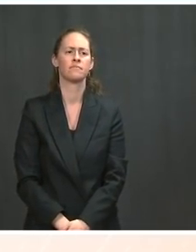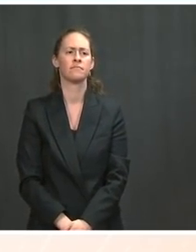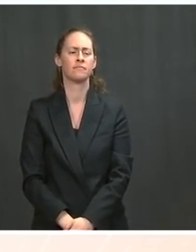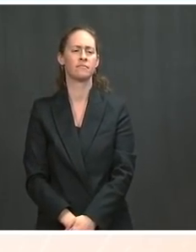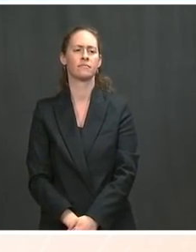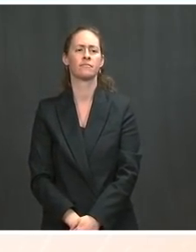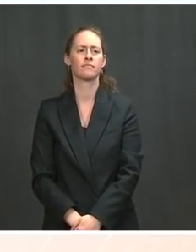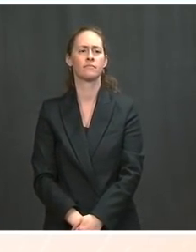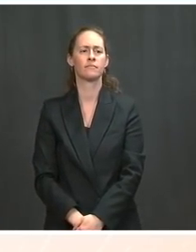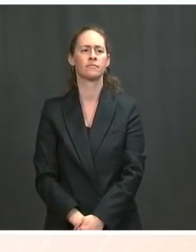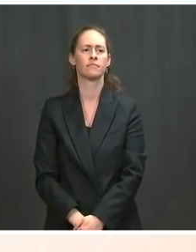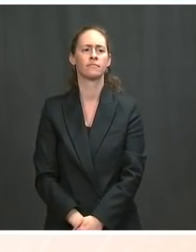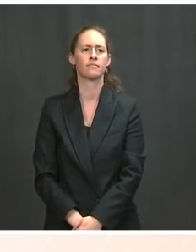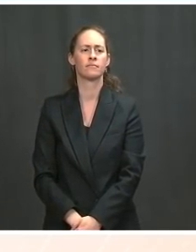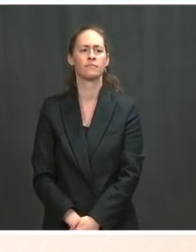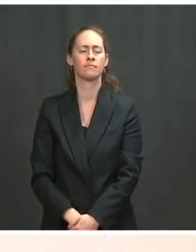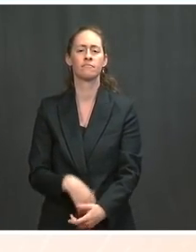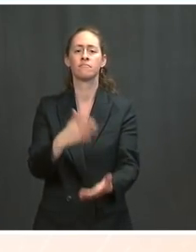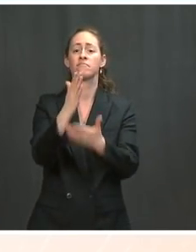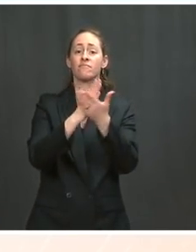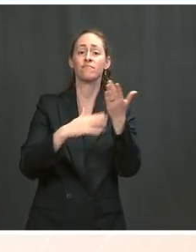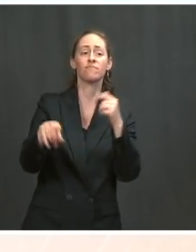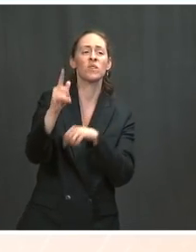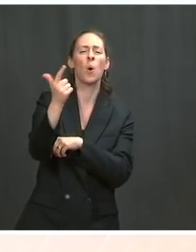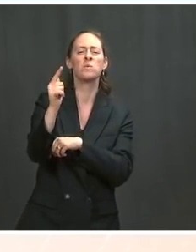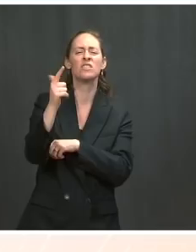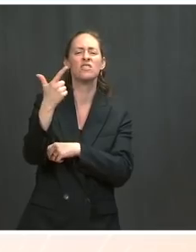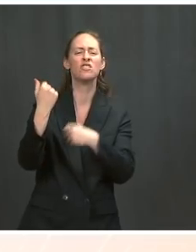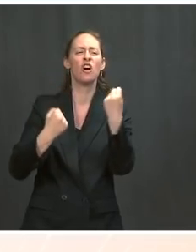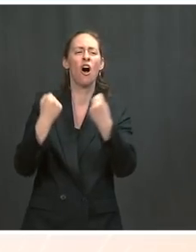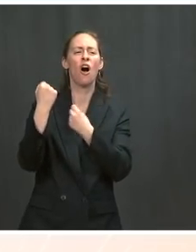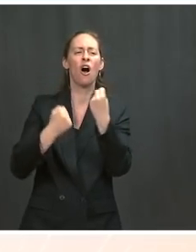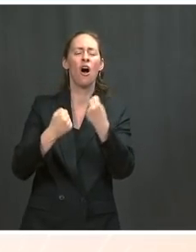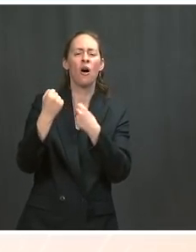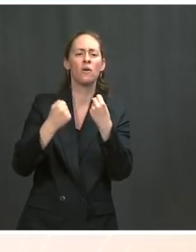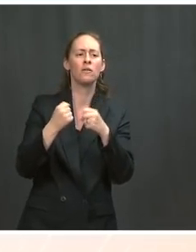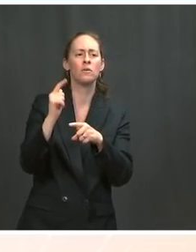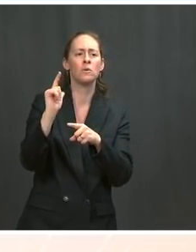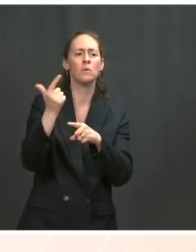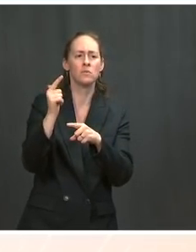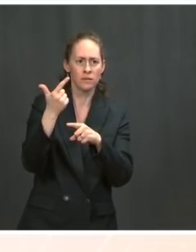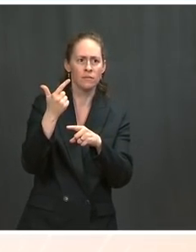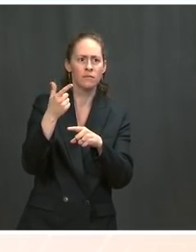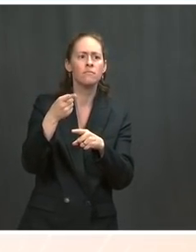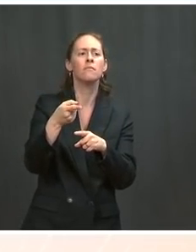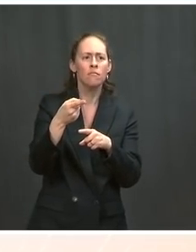and that is a direct impact of the semiconductor chip shortage. So, point is: There's a number of factors here